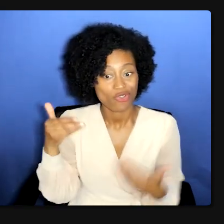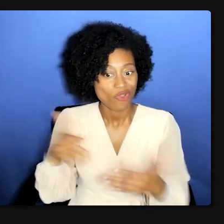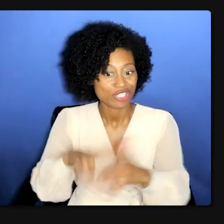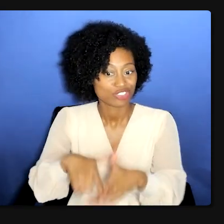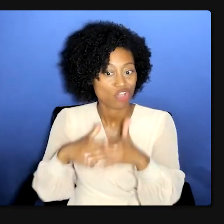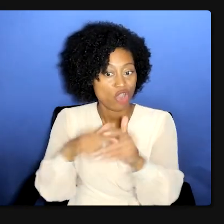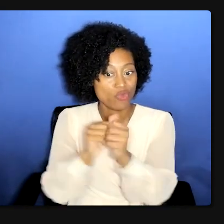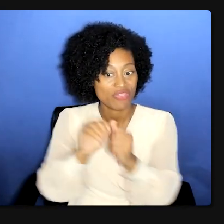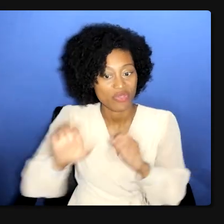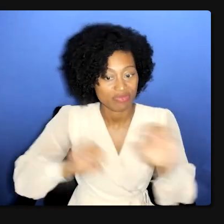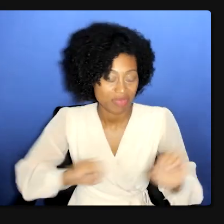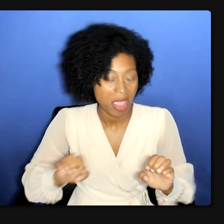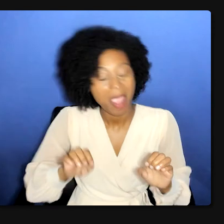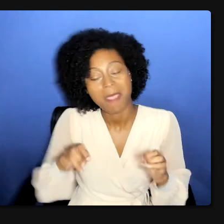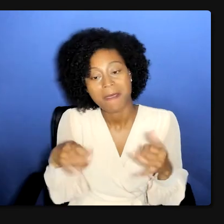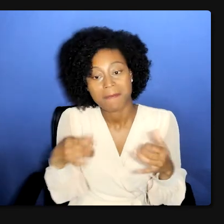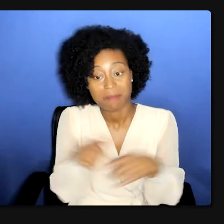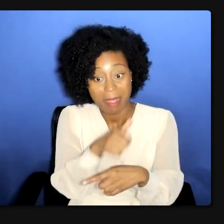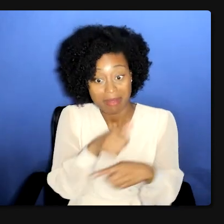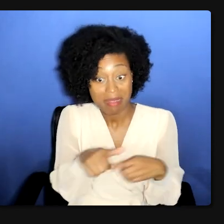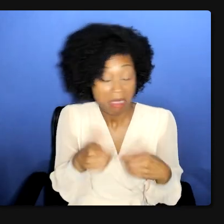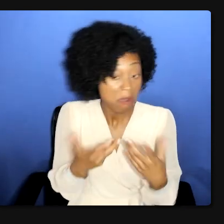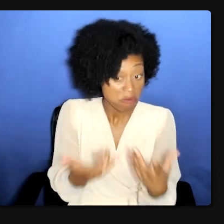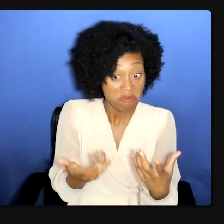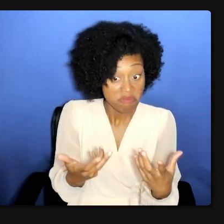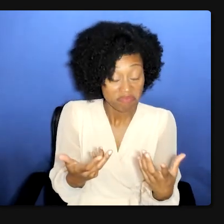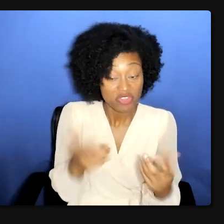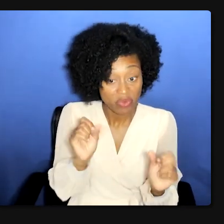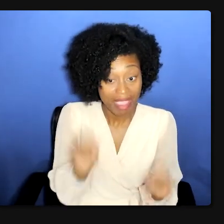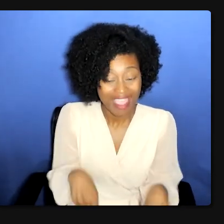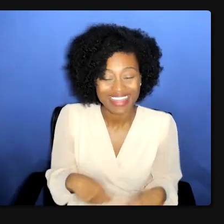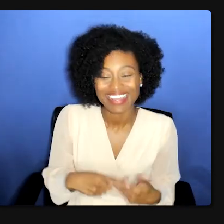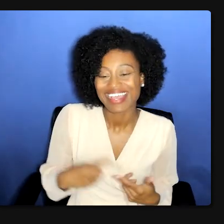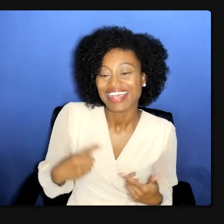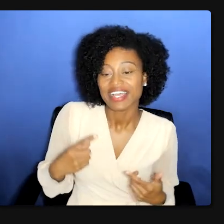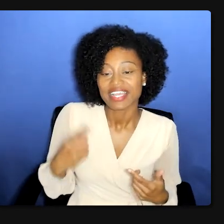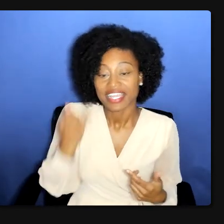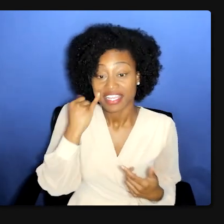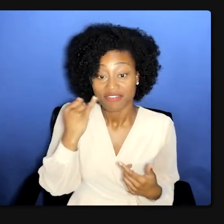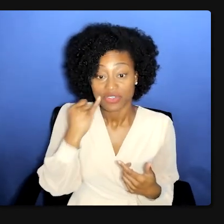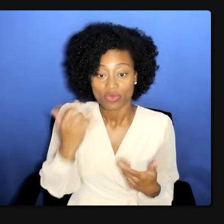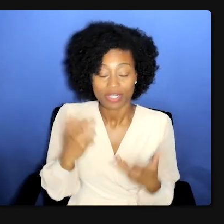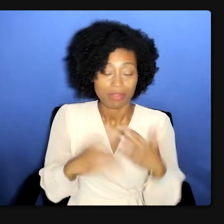Go get started with your experimentation practice, and test your hypothesis